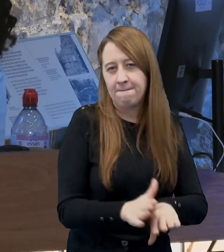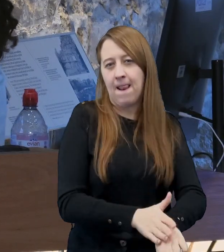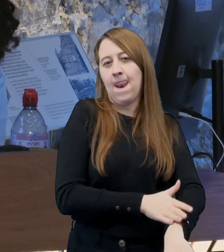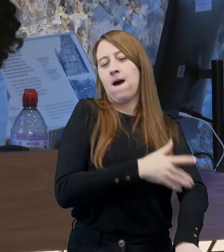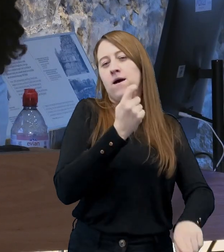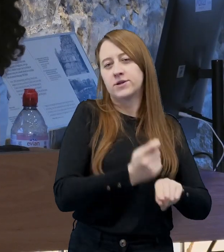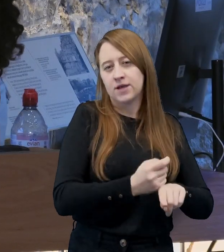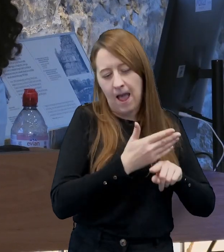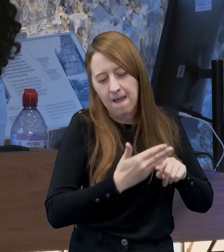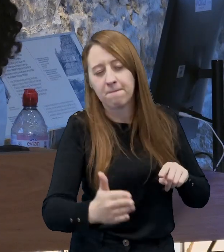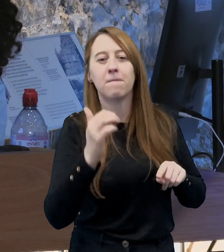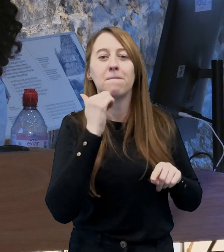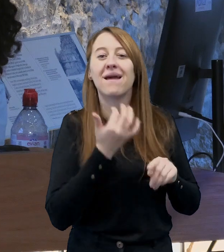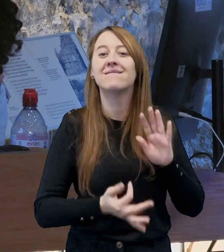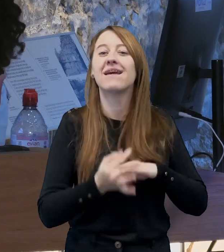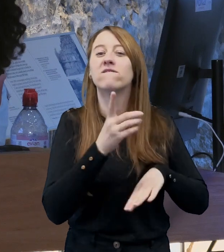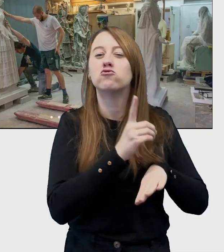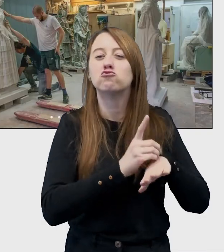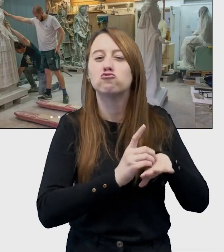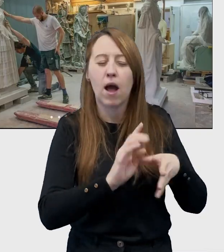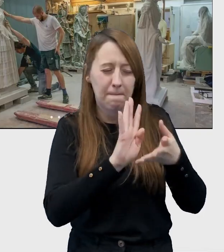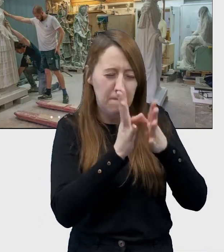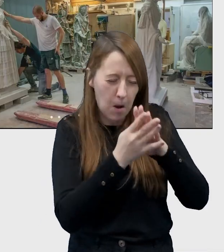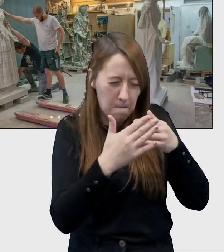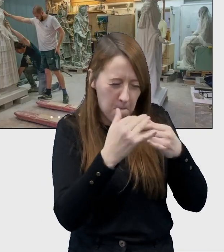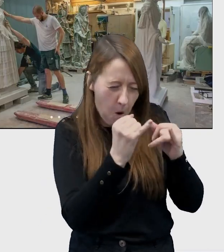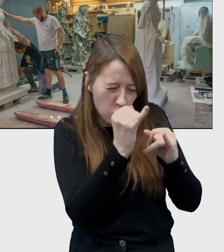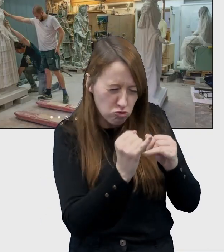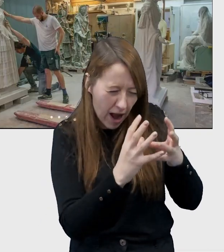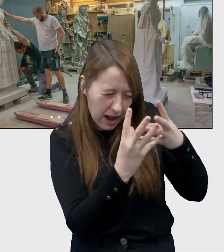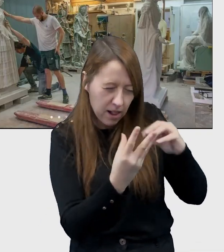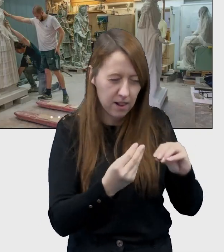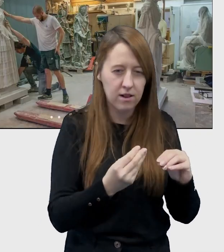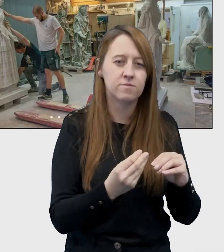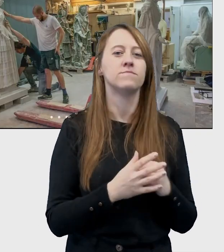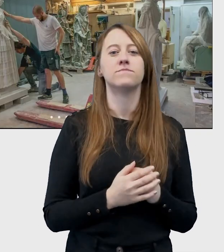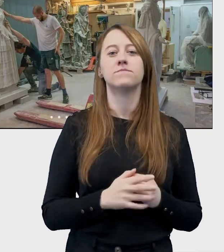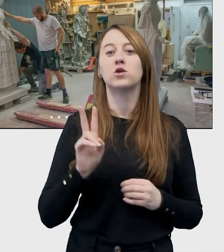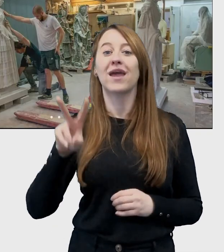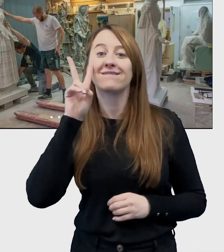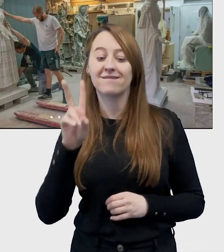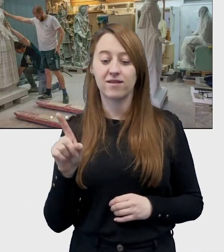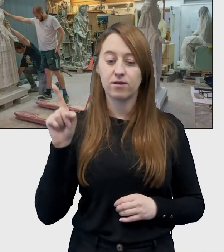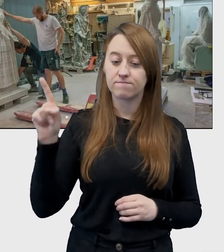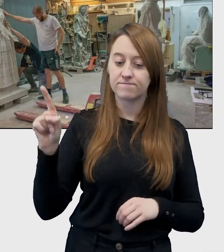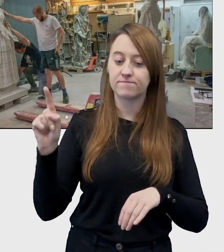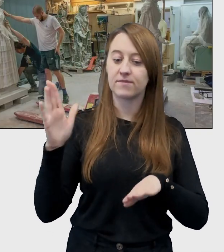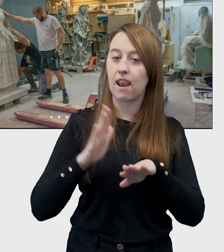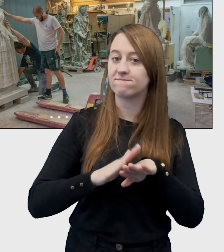You can see at the back of this last picture the fibreglass moulds which have been used to take moulds and create the casts